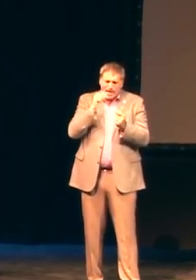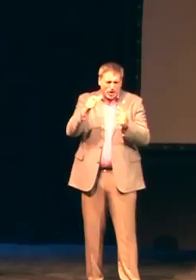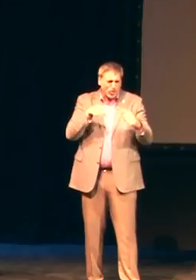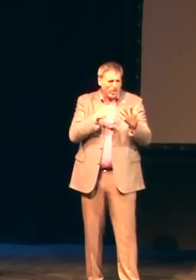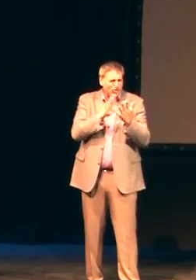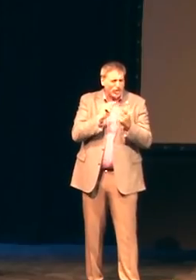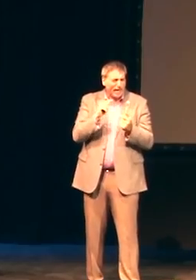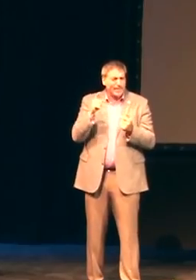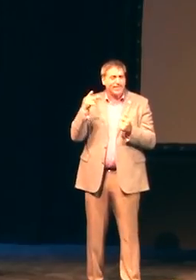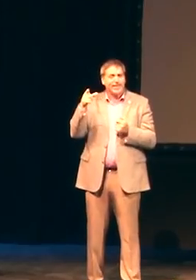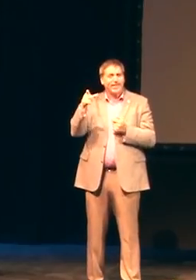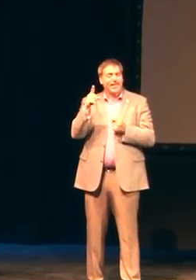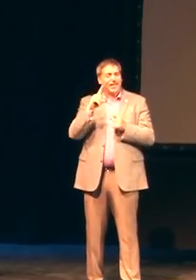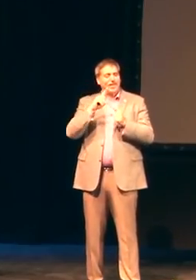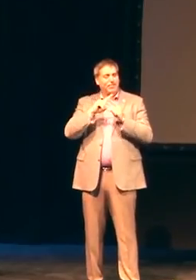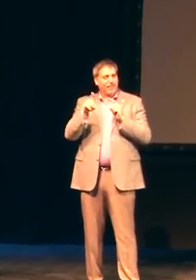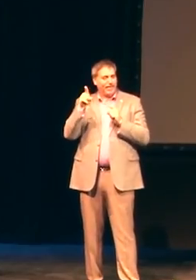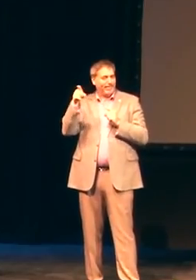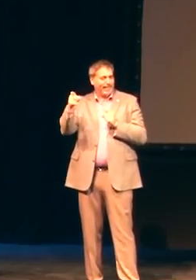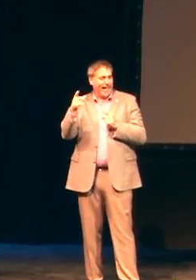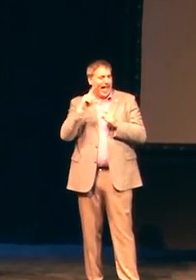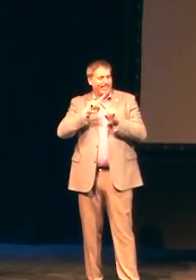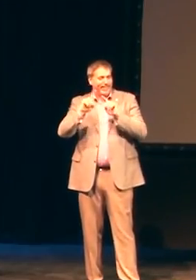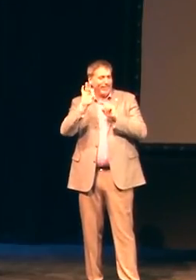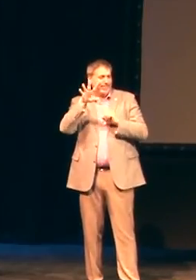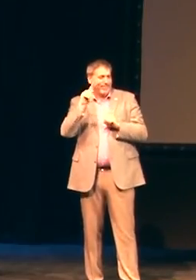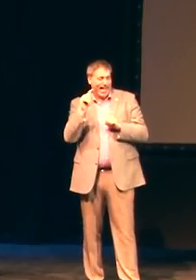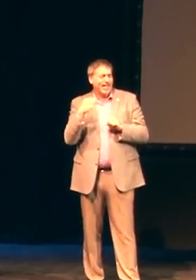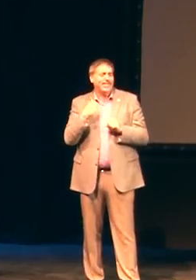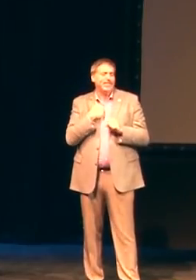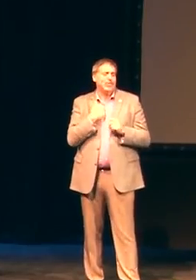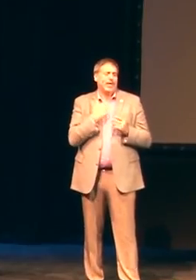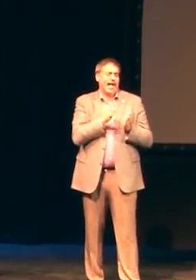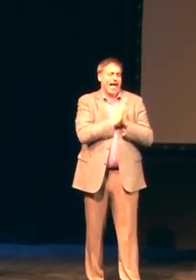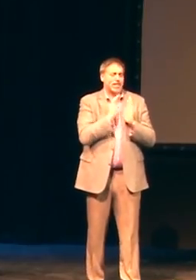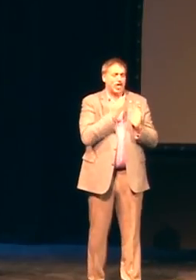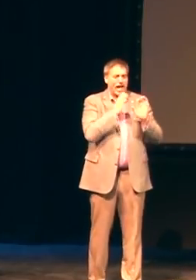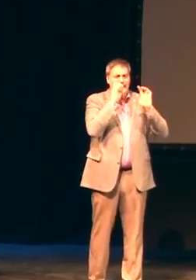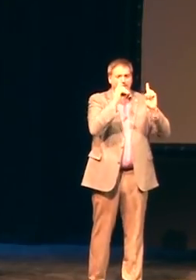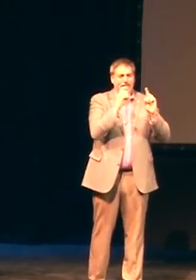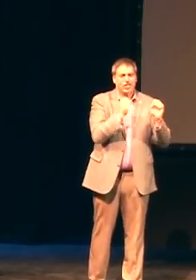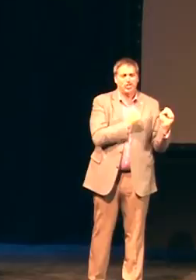discussion going on about how they're addressing it. But they have various facts